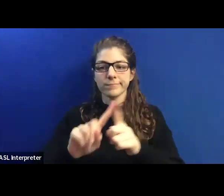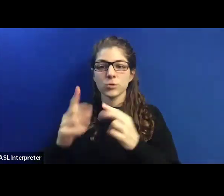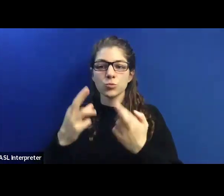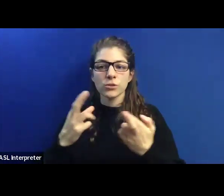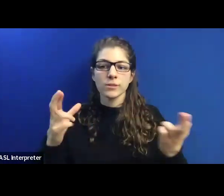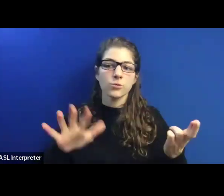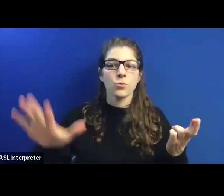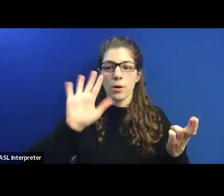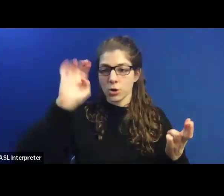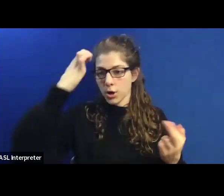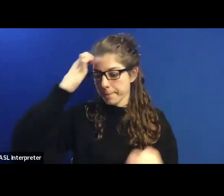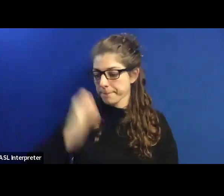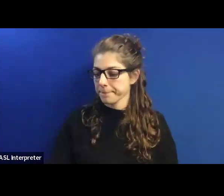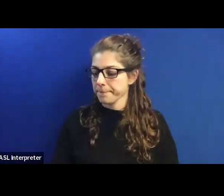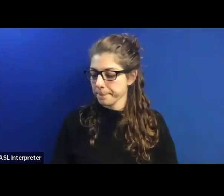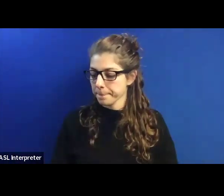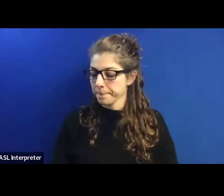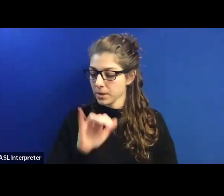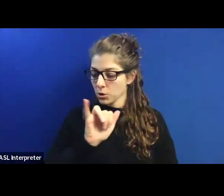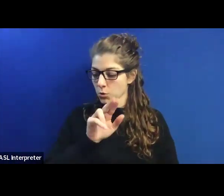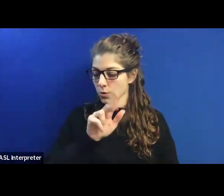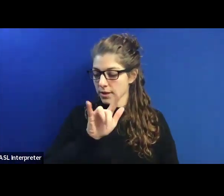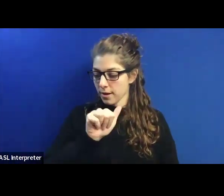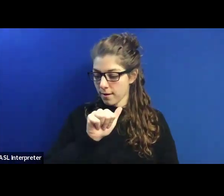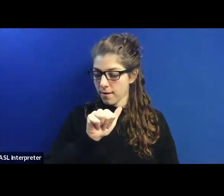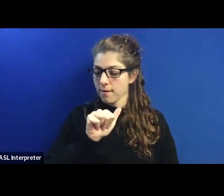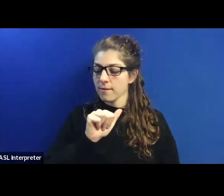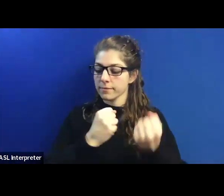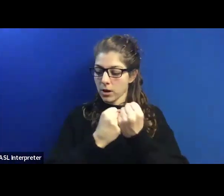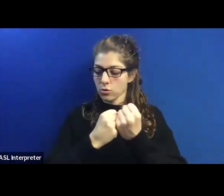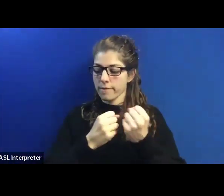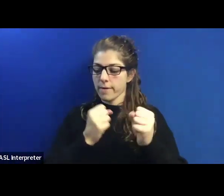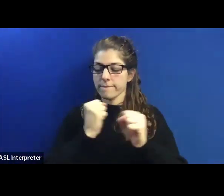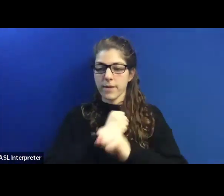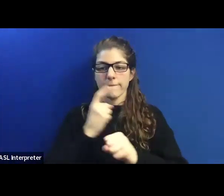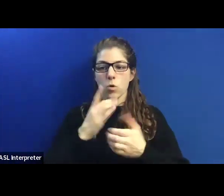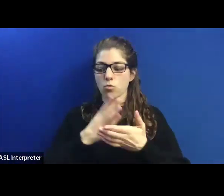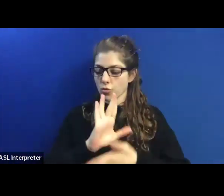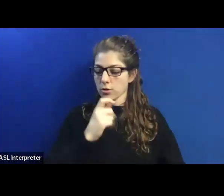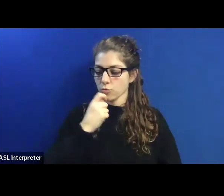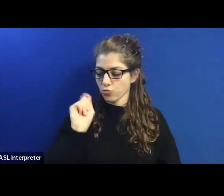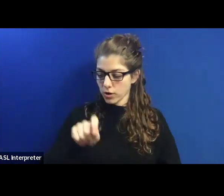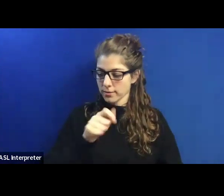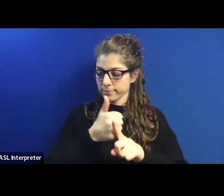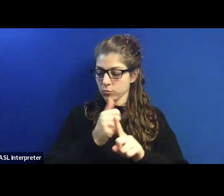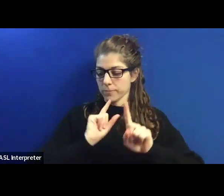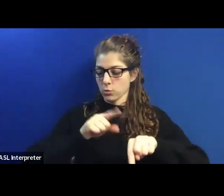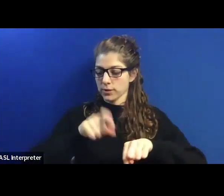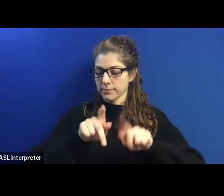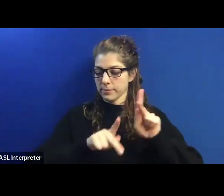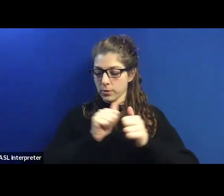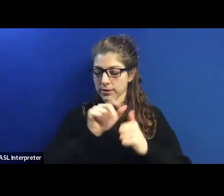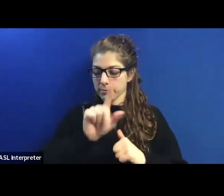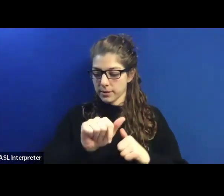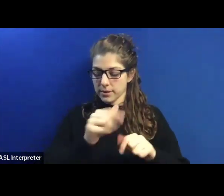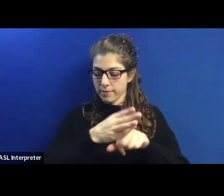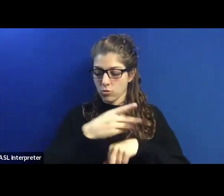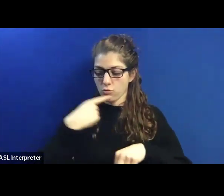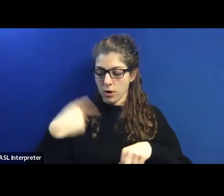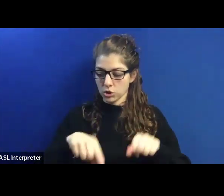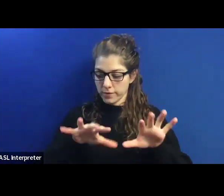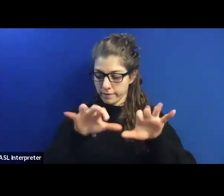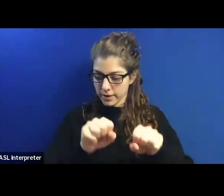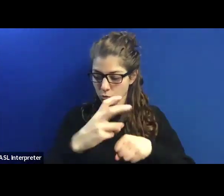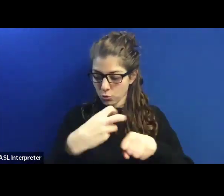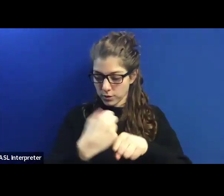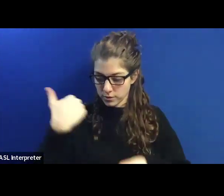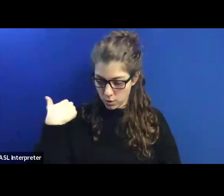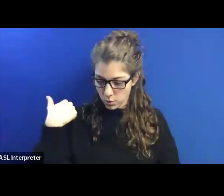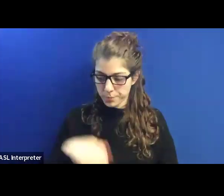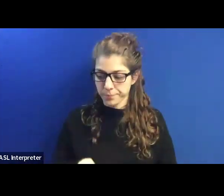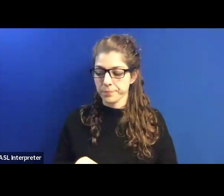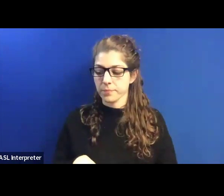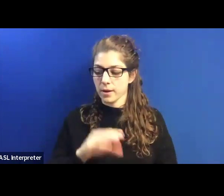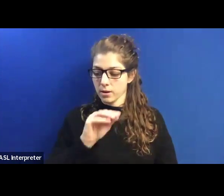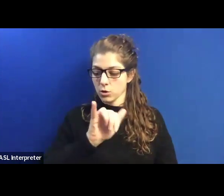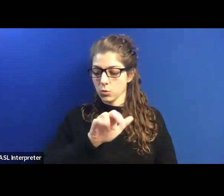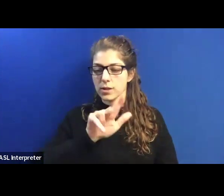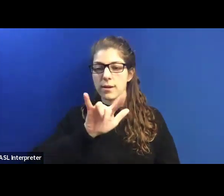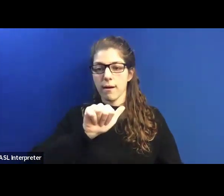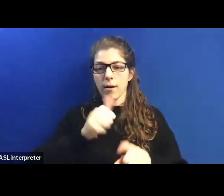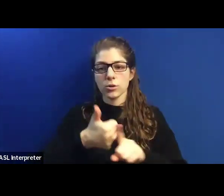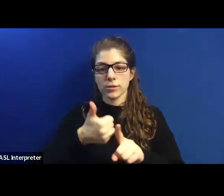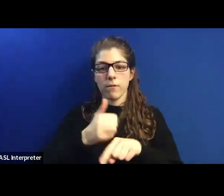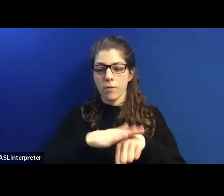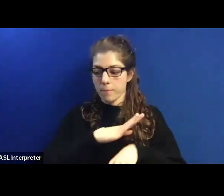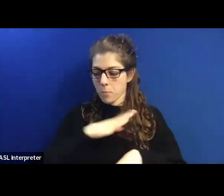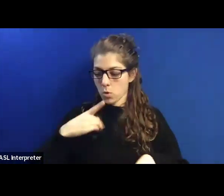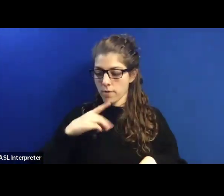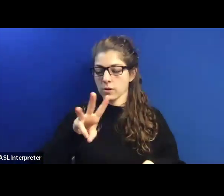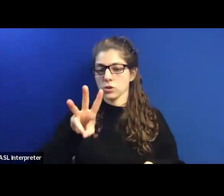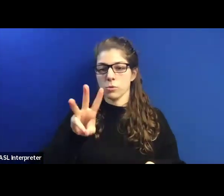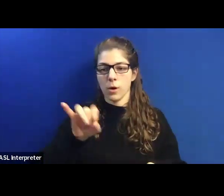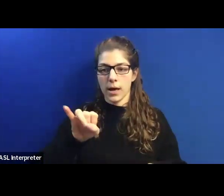We have Yuliia Sachuk founder of Fight for Right Ukraine who responded to the needs of people with disabilities after the Russian invasion two years ago, and Yuliia also serves on the board of the World Institute on Disability.